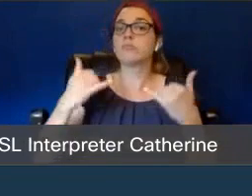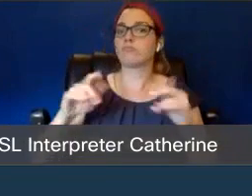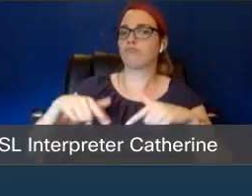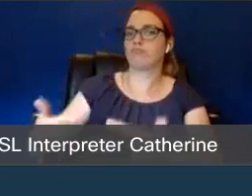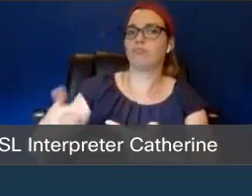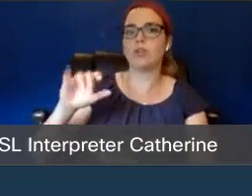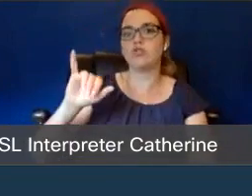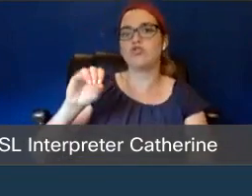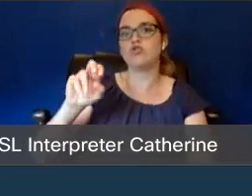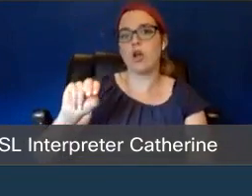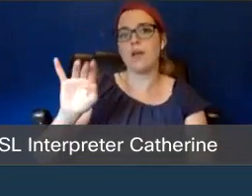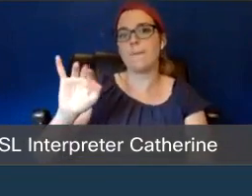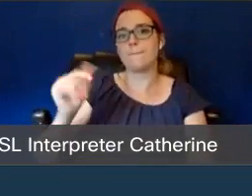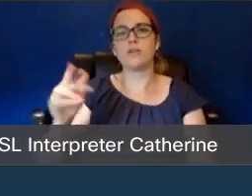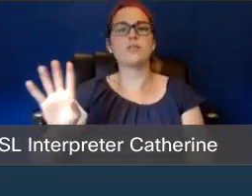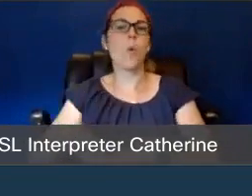for his opening remarks and welcome.